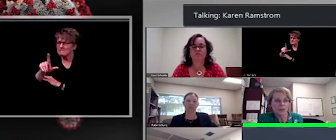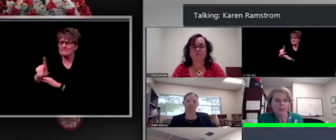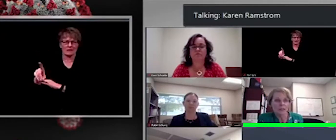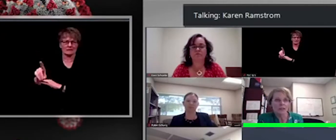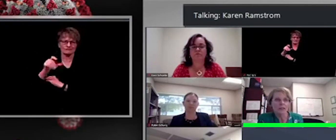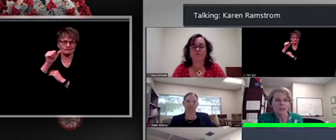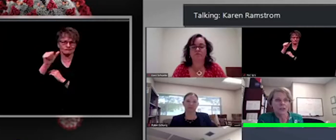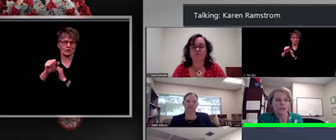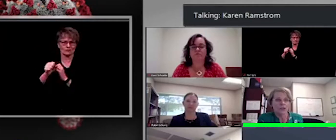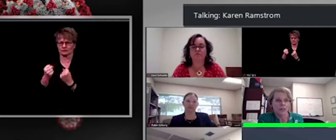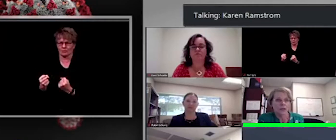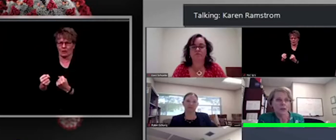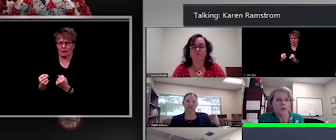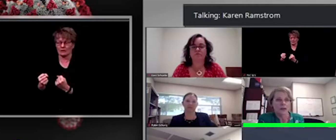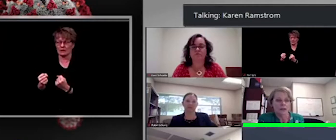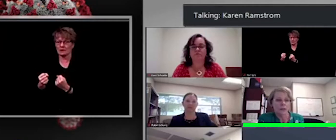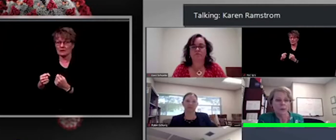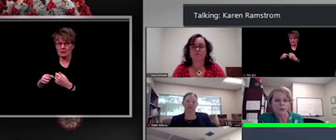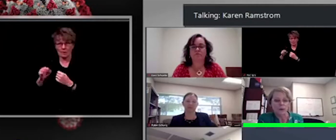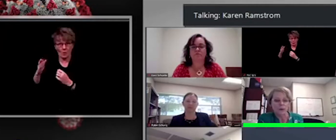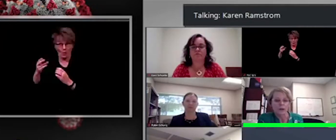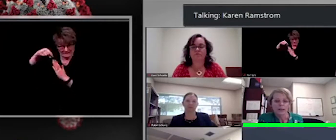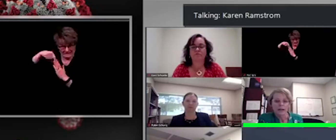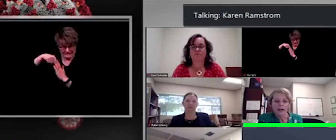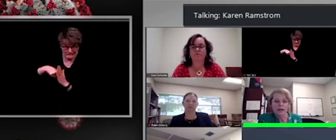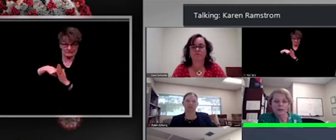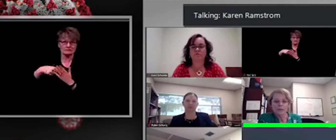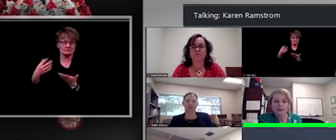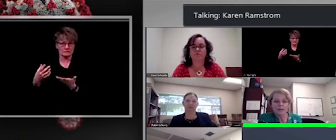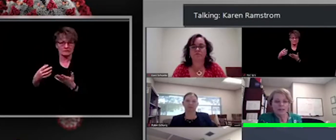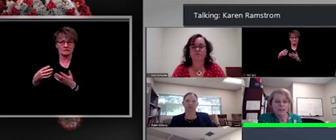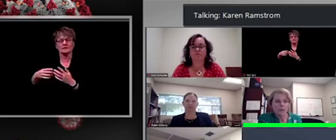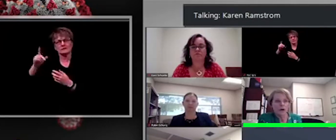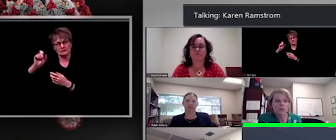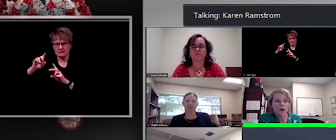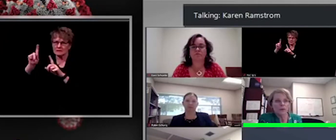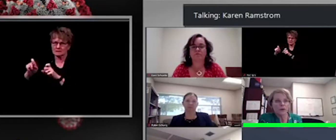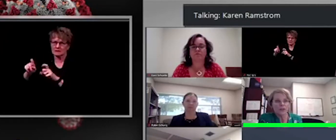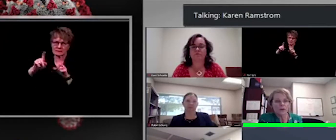relate it to the tiers, to keep us out of the purple, is that the more workforce that